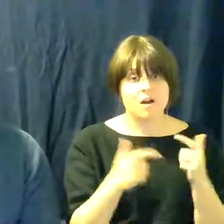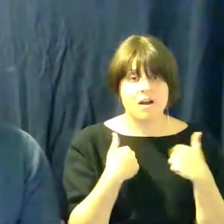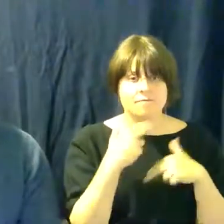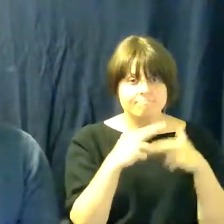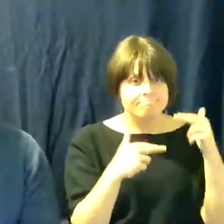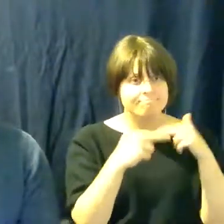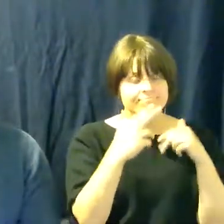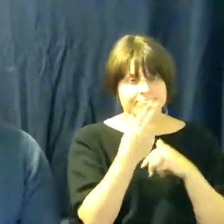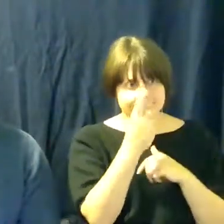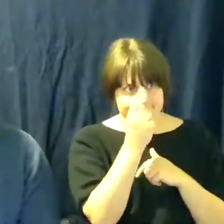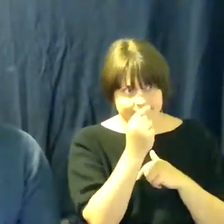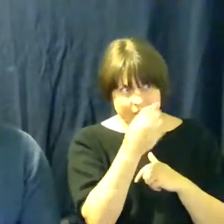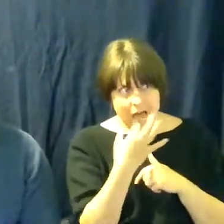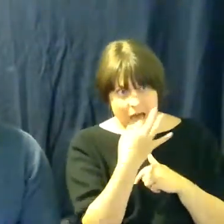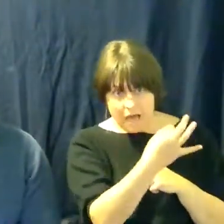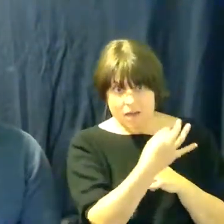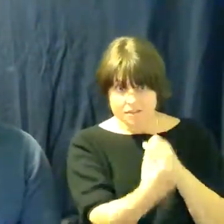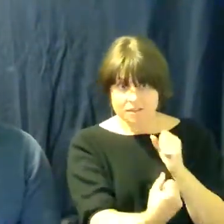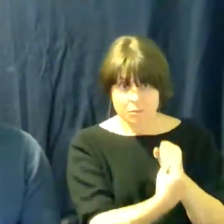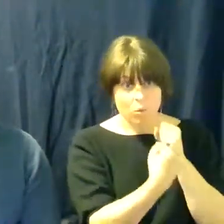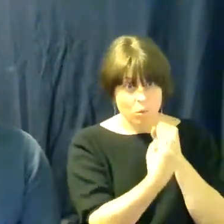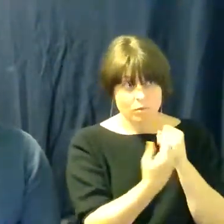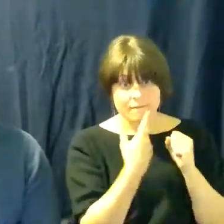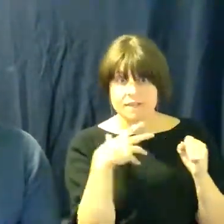ing the varied role a share with deafblinDeafblind Australia